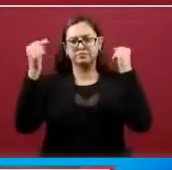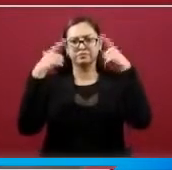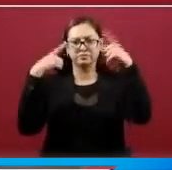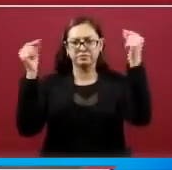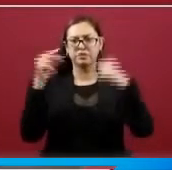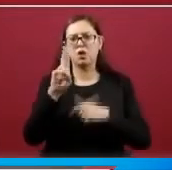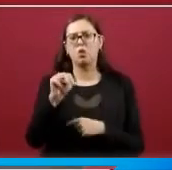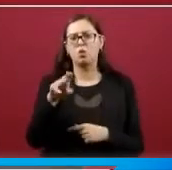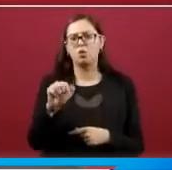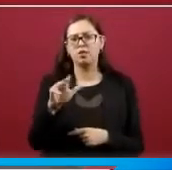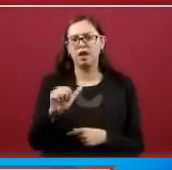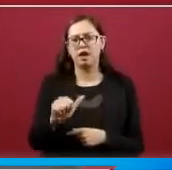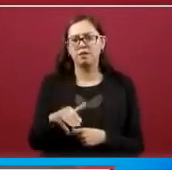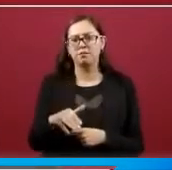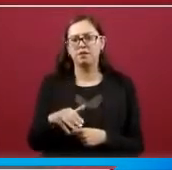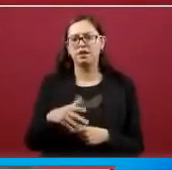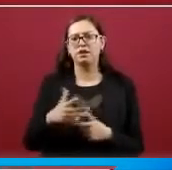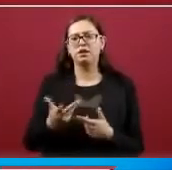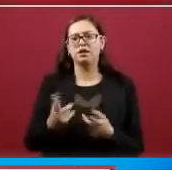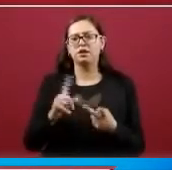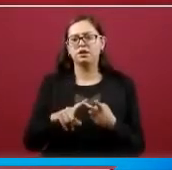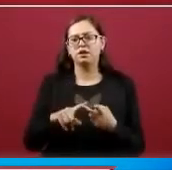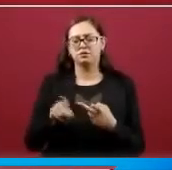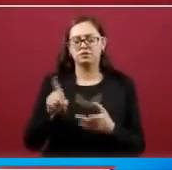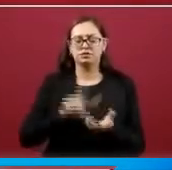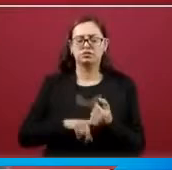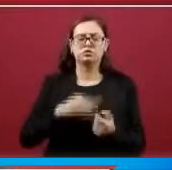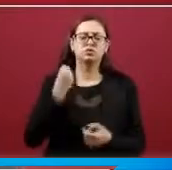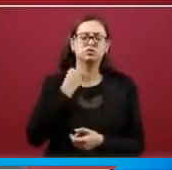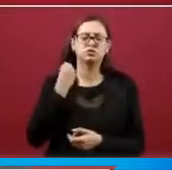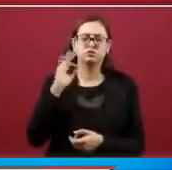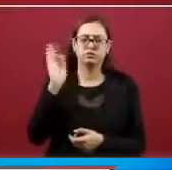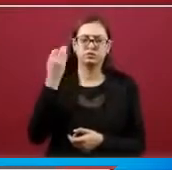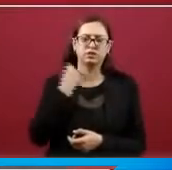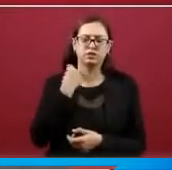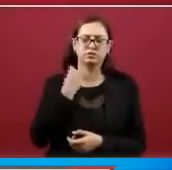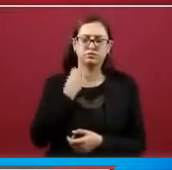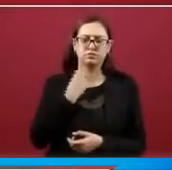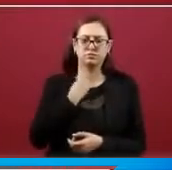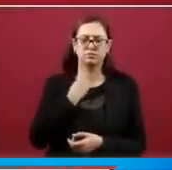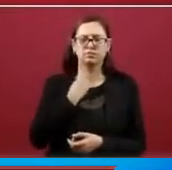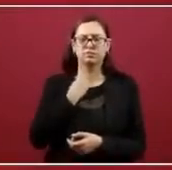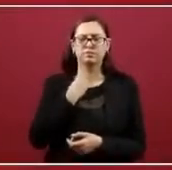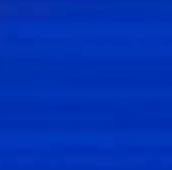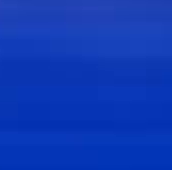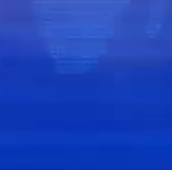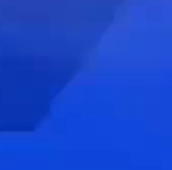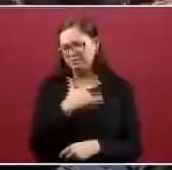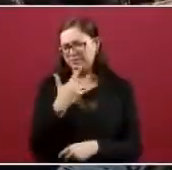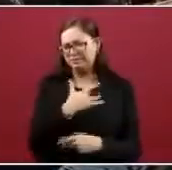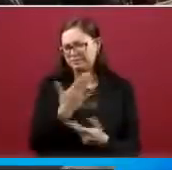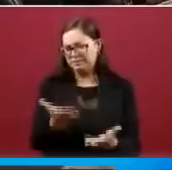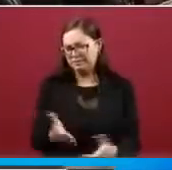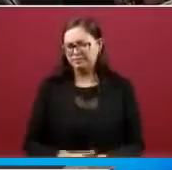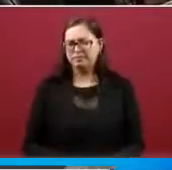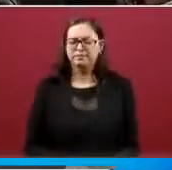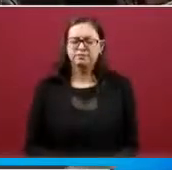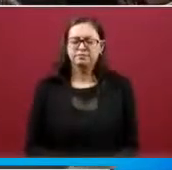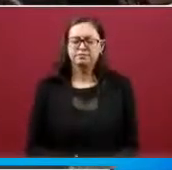and was the one who made the calculations for the Second Floor Project and does not hold any public office 2. Gas Prices